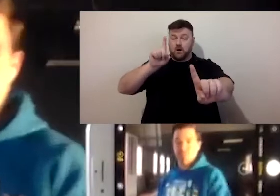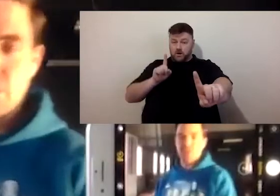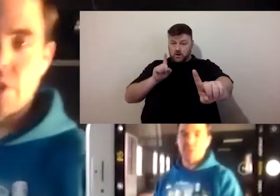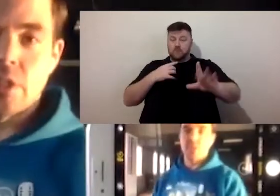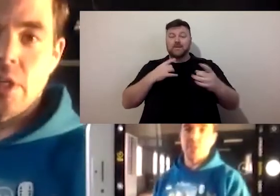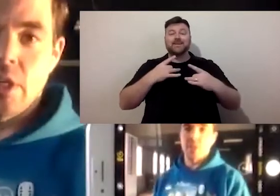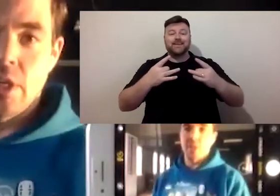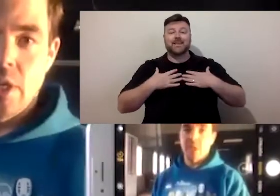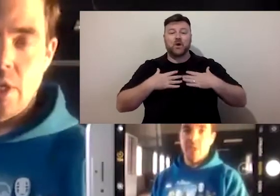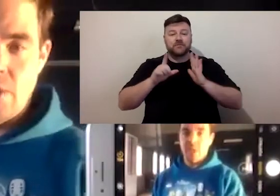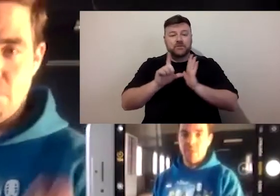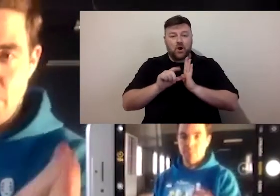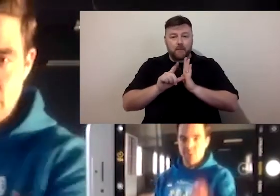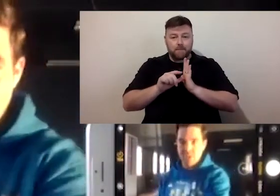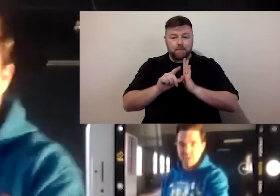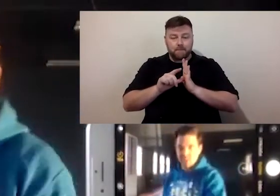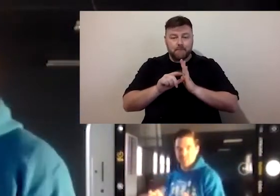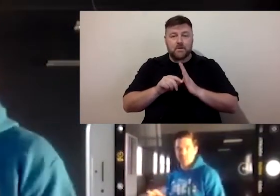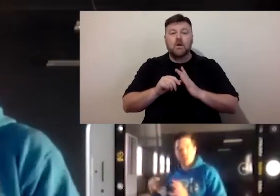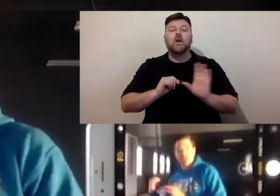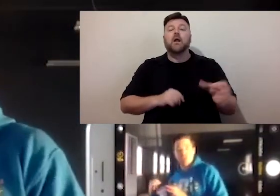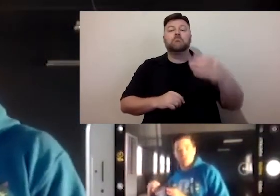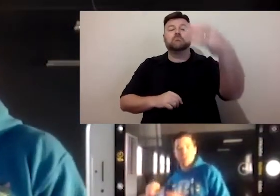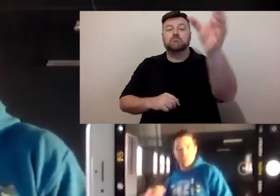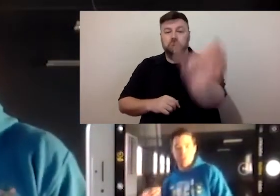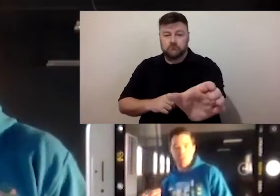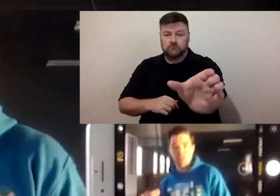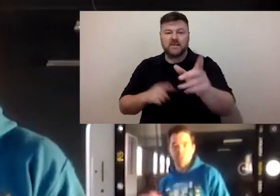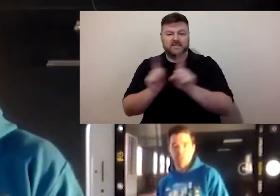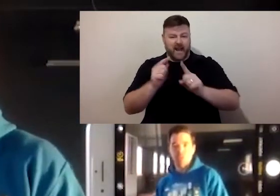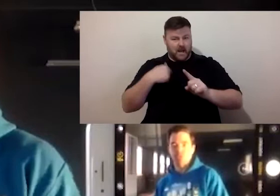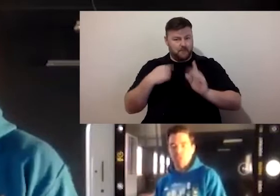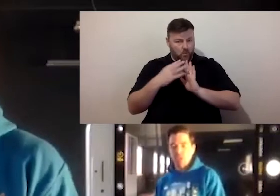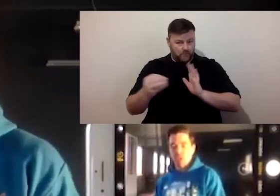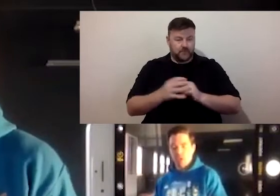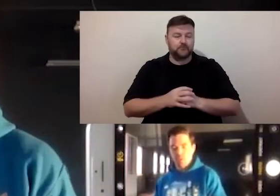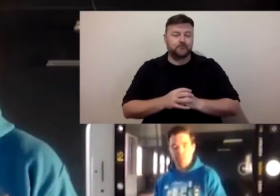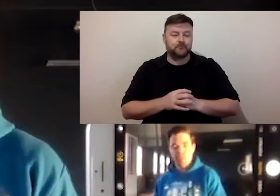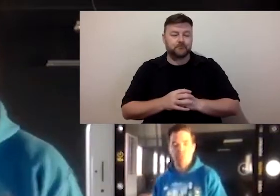function and put it down and step back like I just did - and I'll do some more.